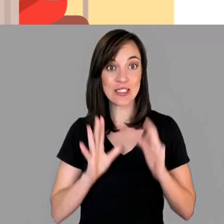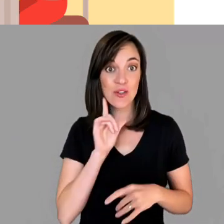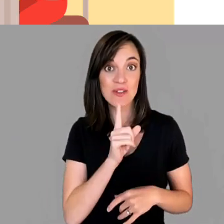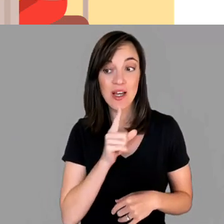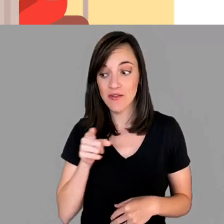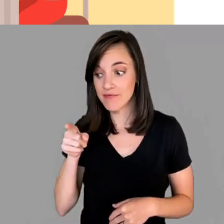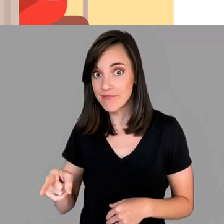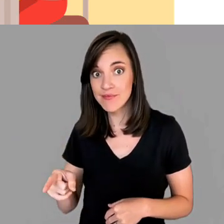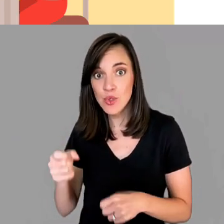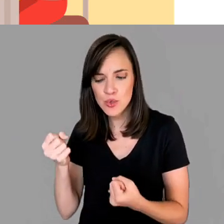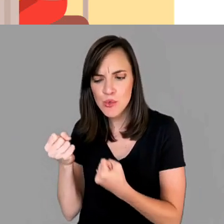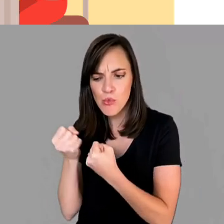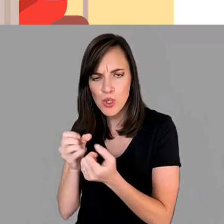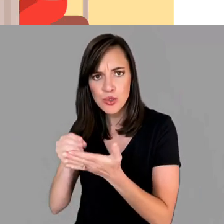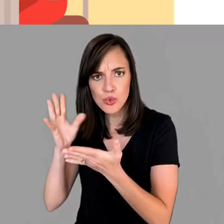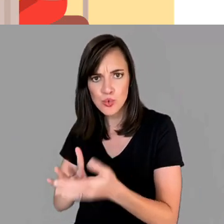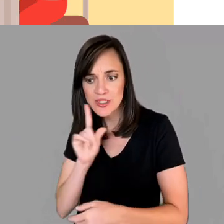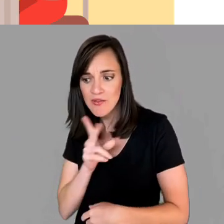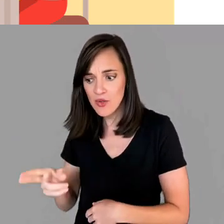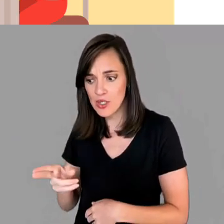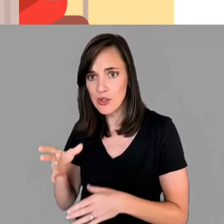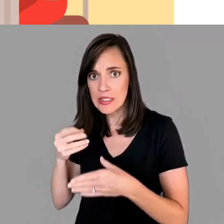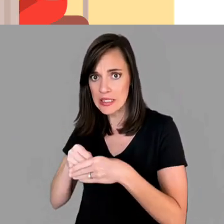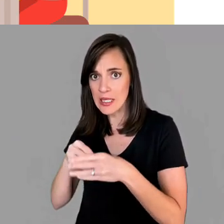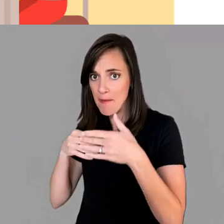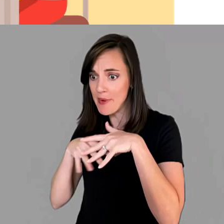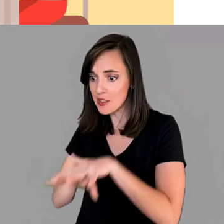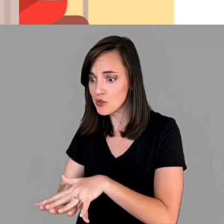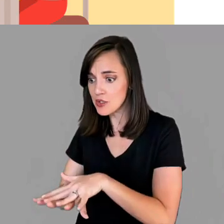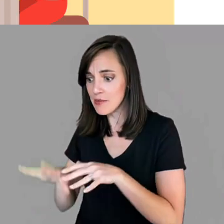hearing supporting students in this setting also may need to support